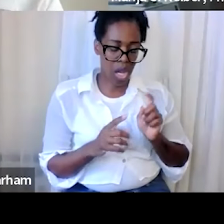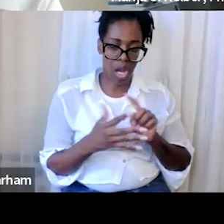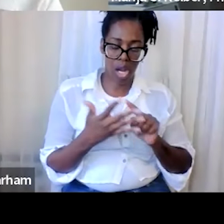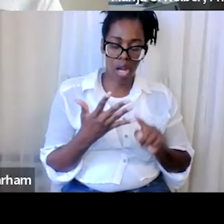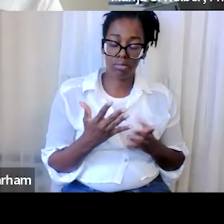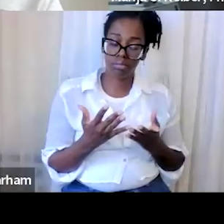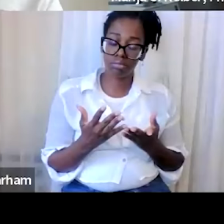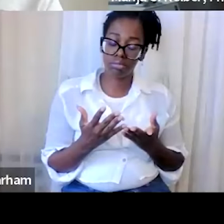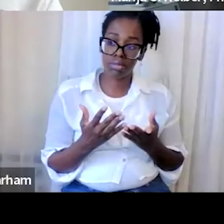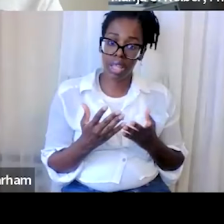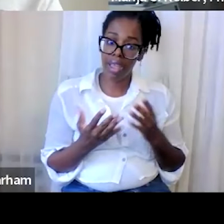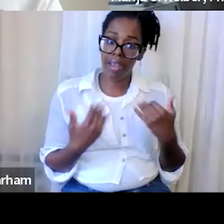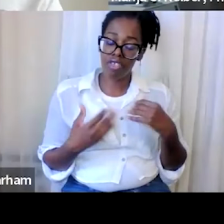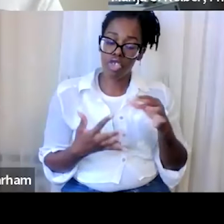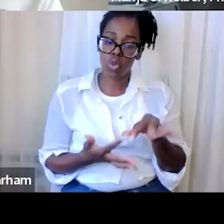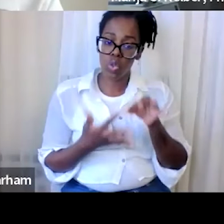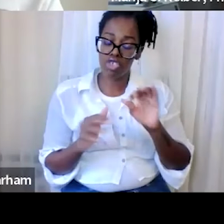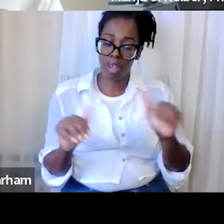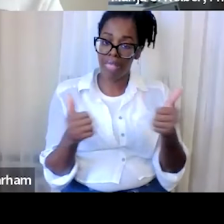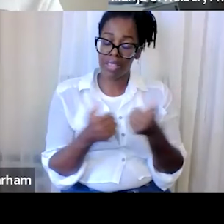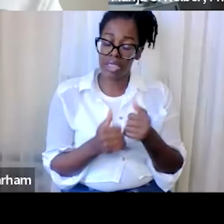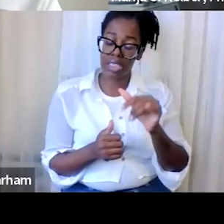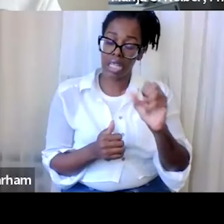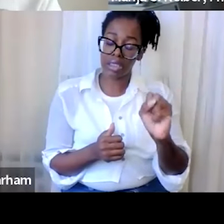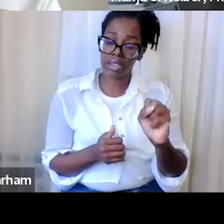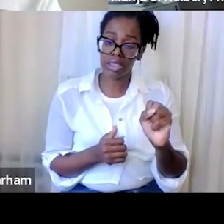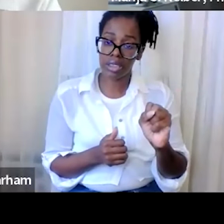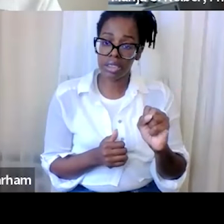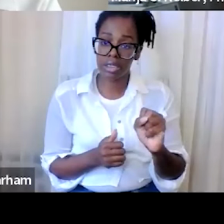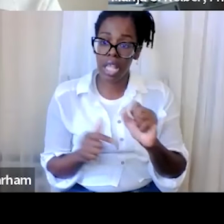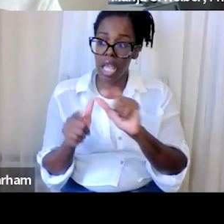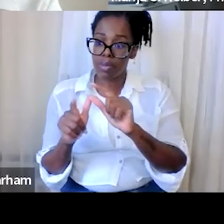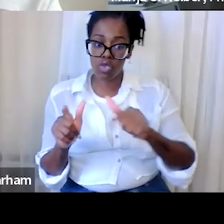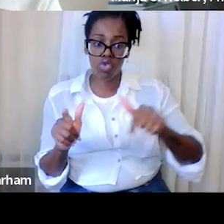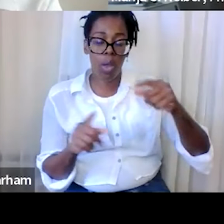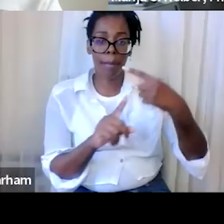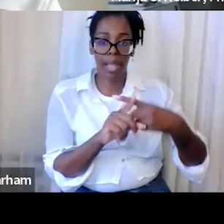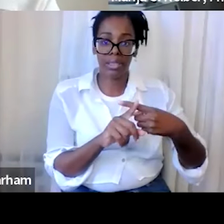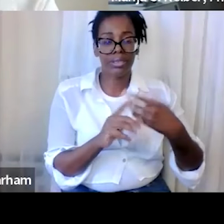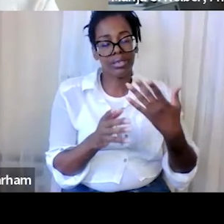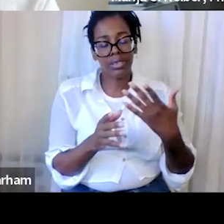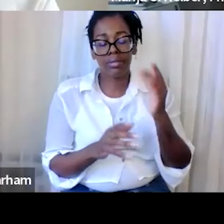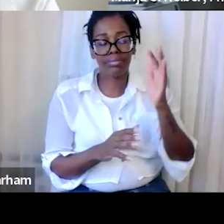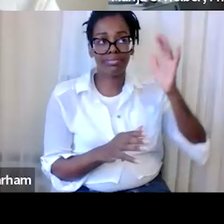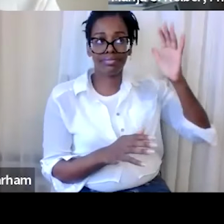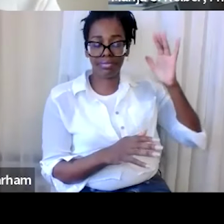There are some unique challenges with the LGBT+ veterans. Really we think about don't ask, don't tell. Many veterans who were discharged